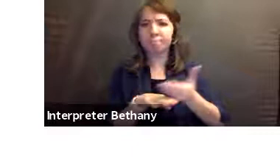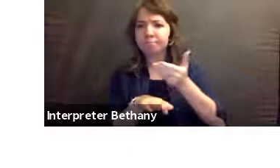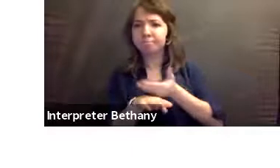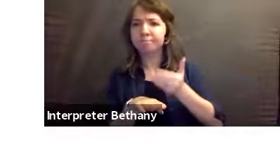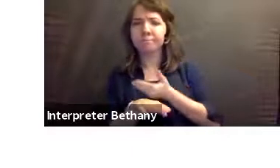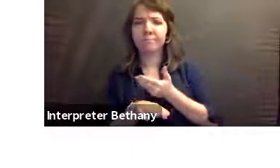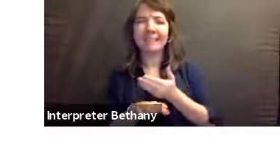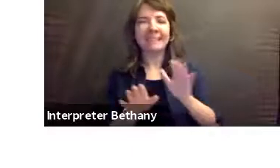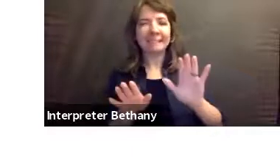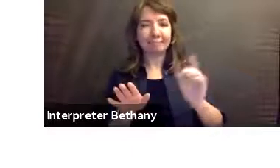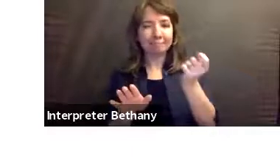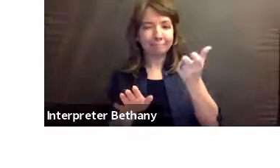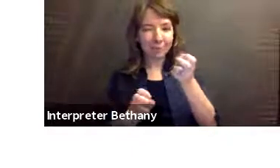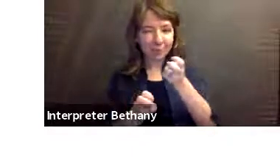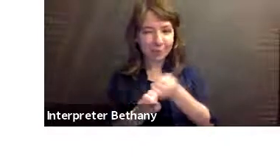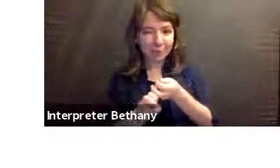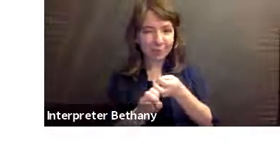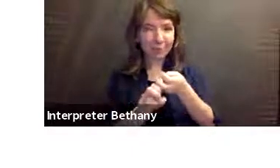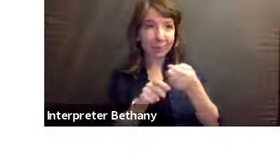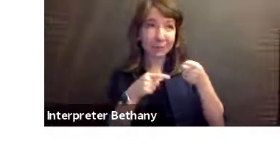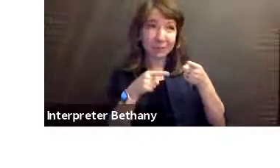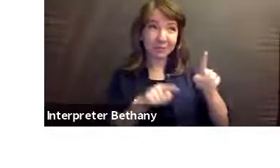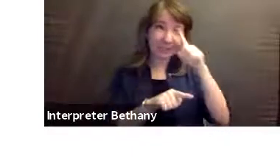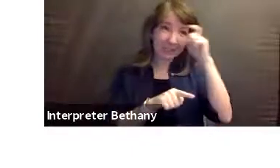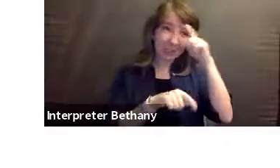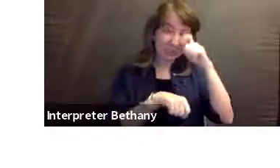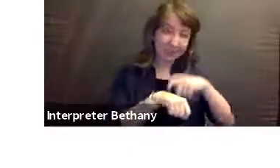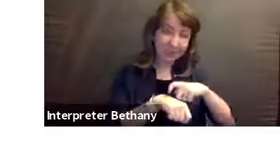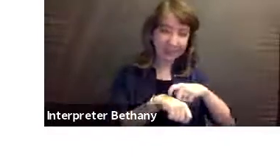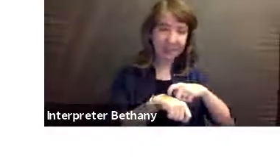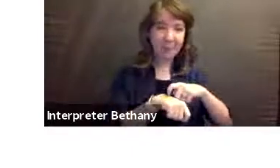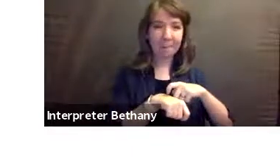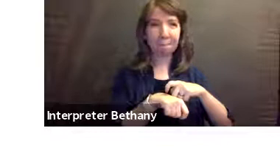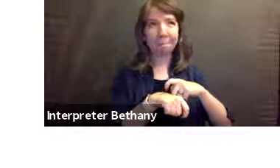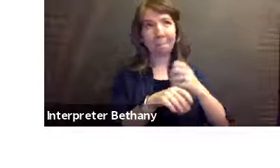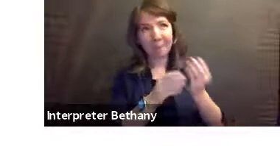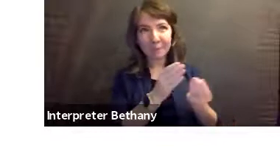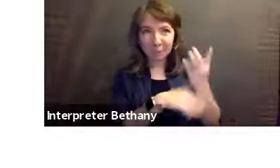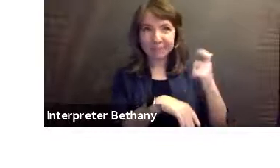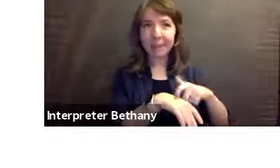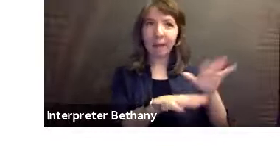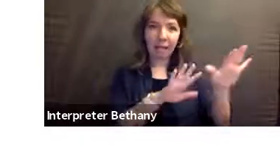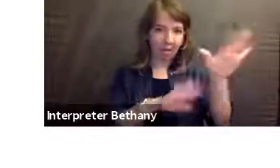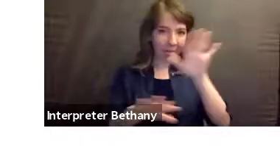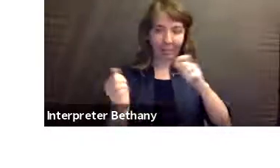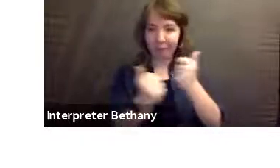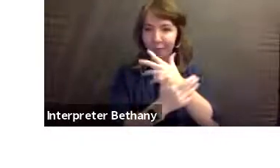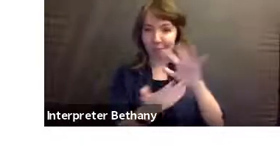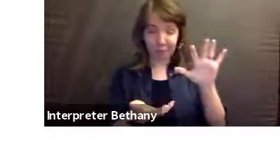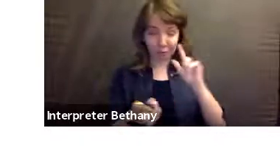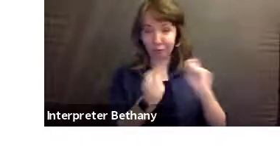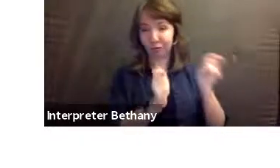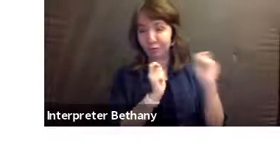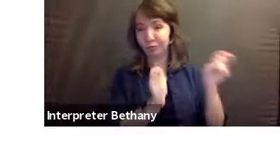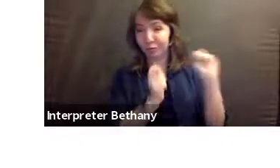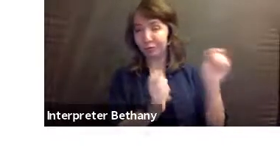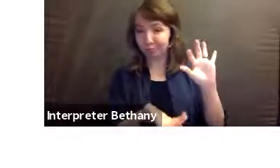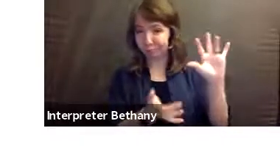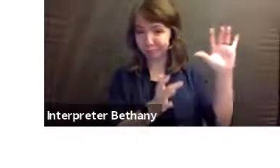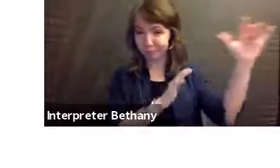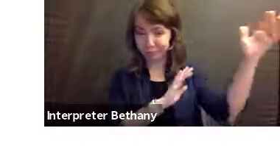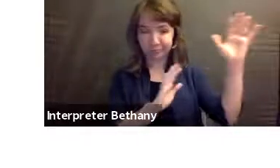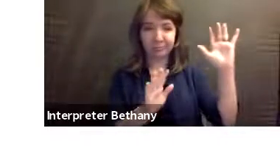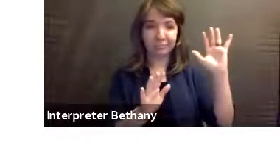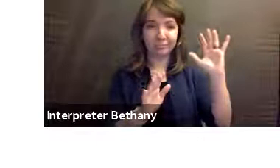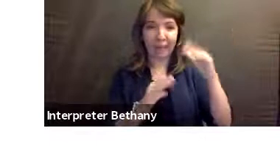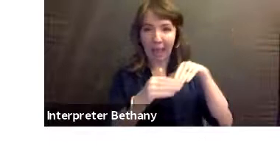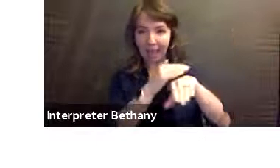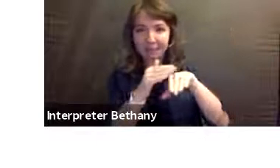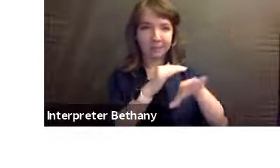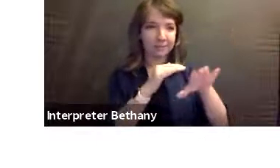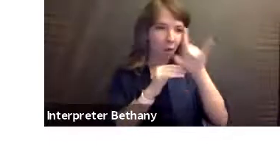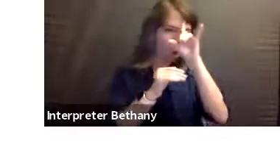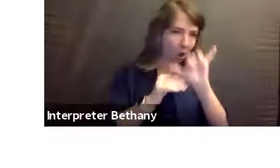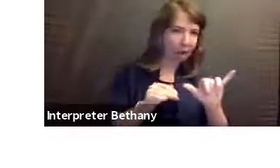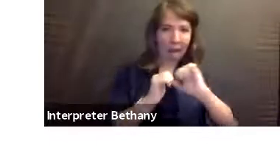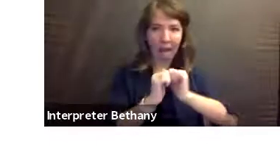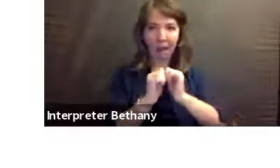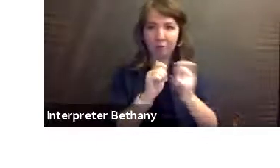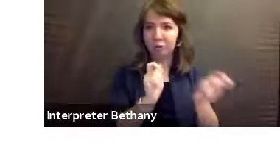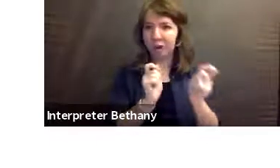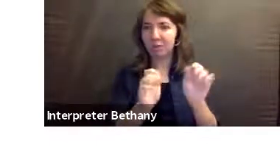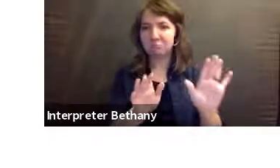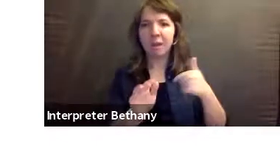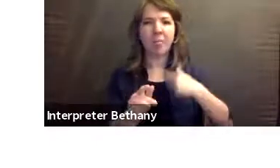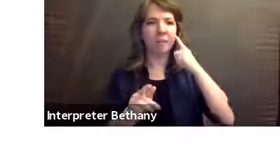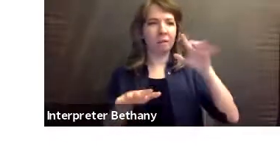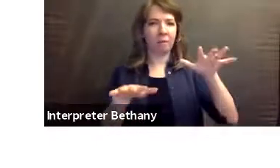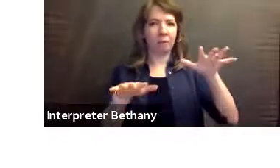Linda Kobashigawa: Difficult during the summer and and part of the spring when everything was so rapidly changing, and we were changing access models and things like that. But I think I've got it squared away for fall but again.